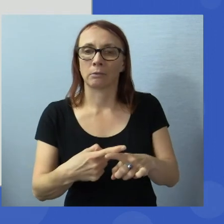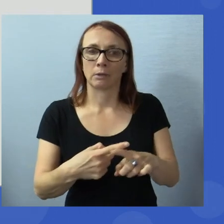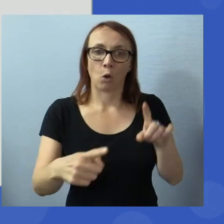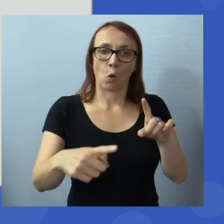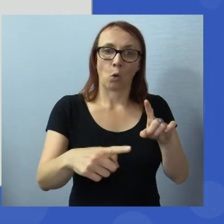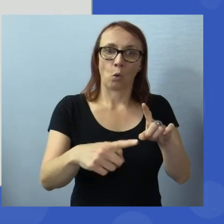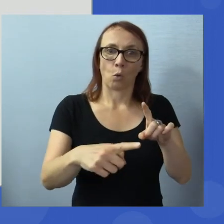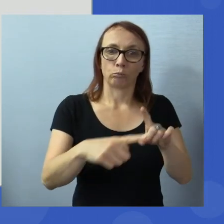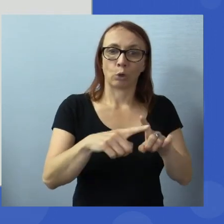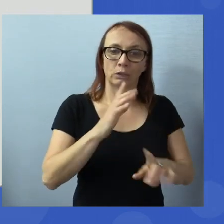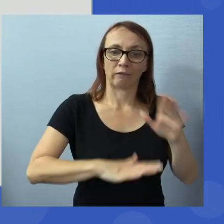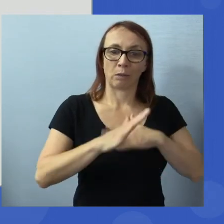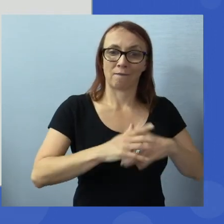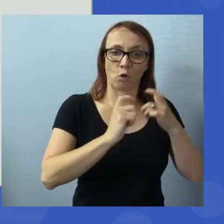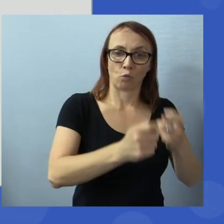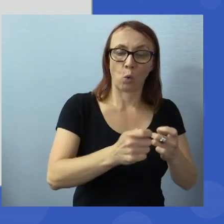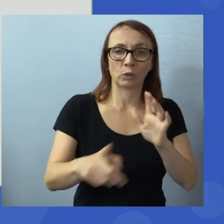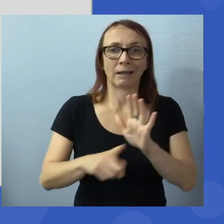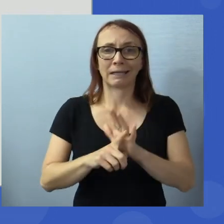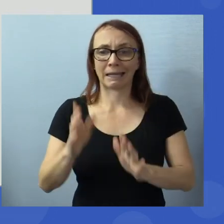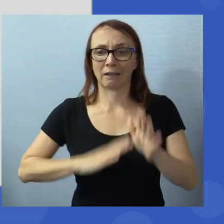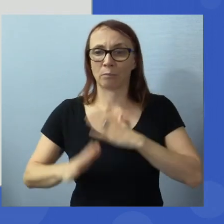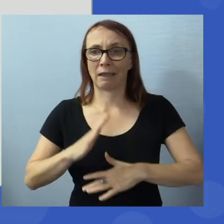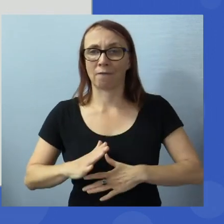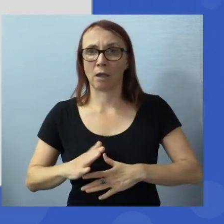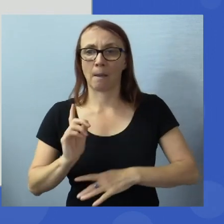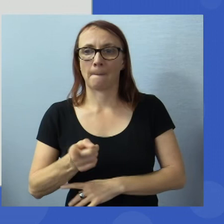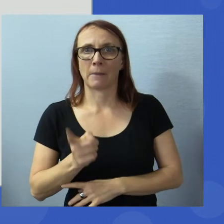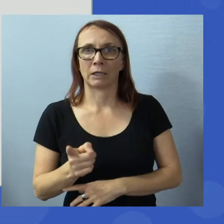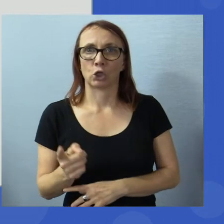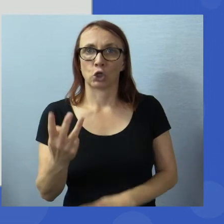behavior and penalizing negative behavior 30 percent strongly agree 42